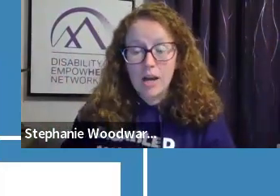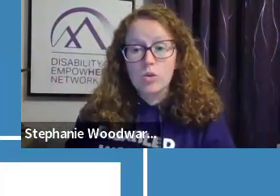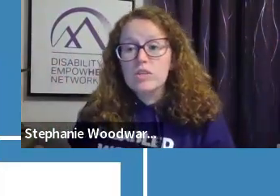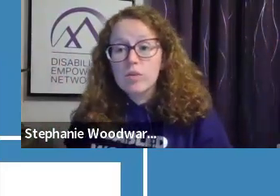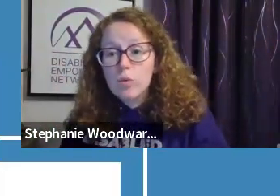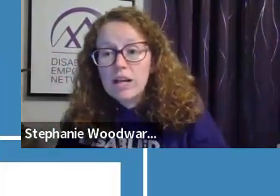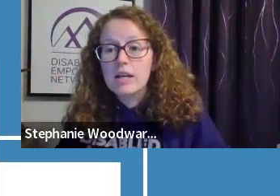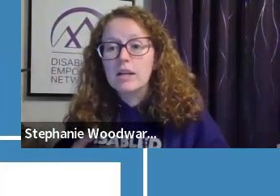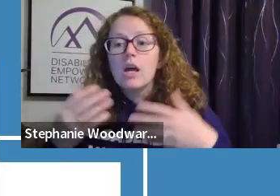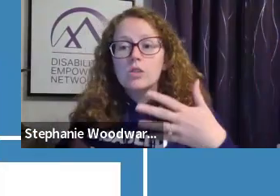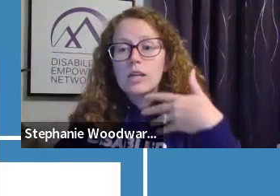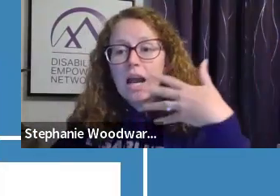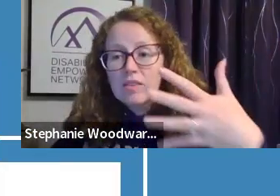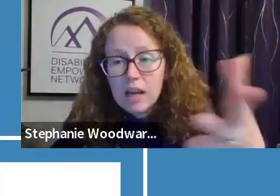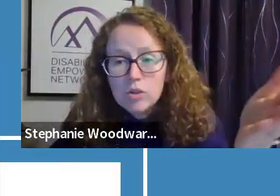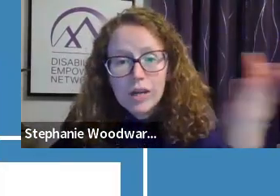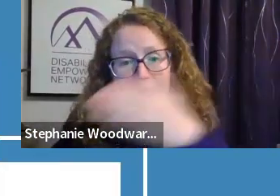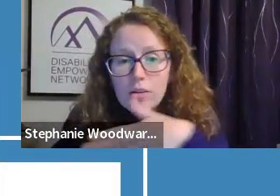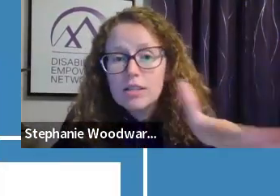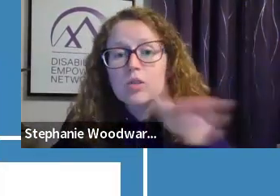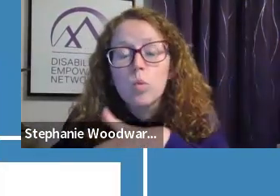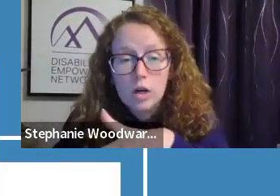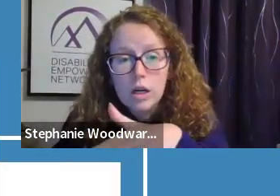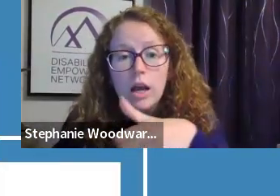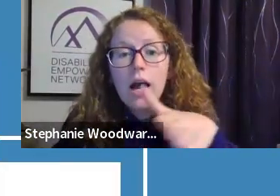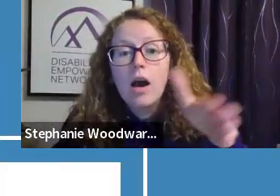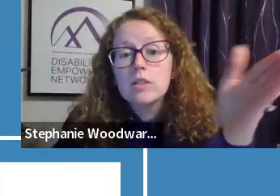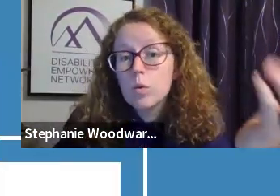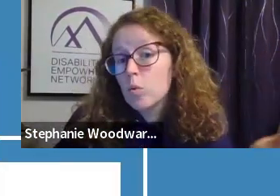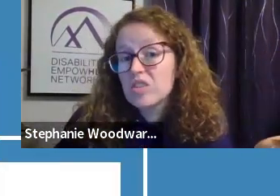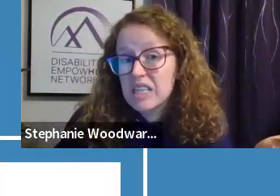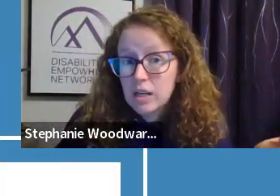relating to the ADA as a whole. It includes how it relates to other laws